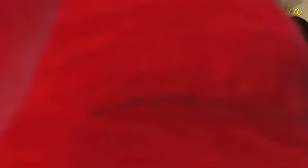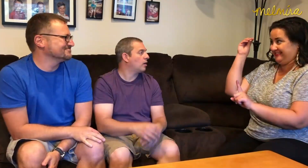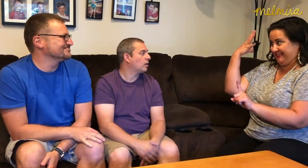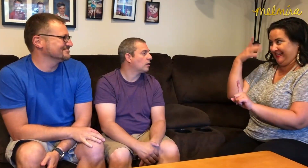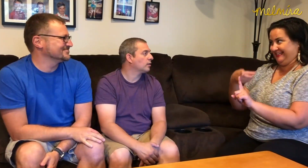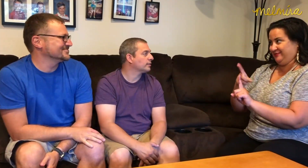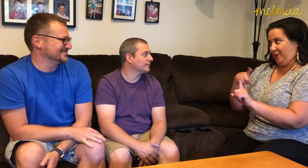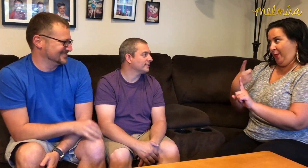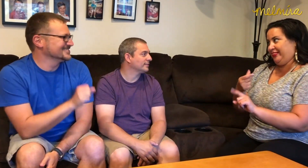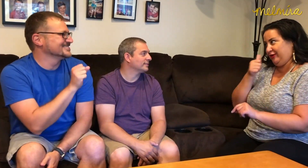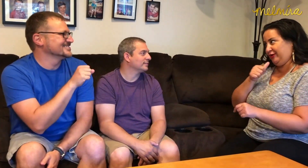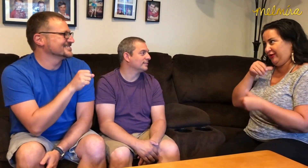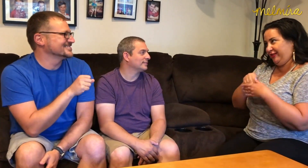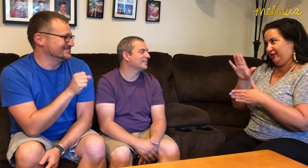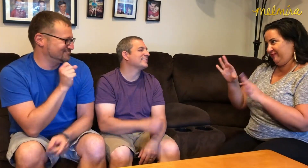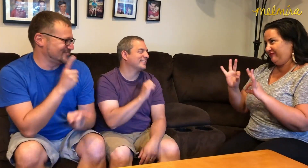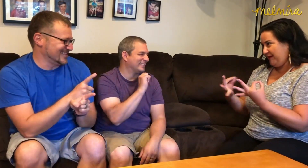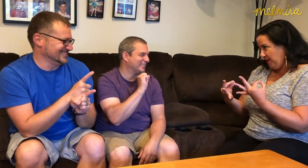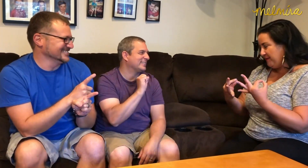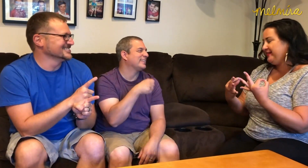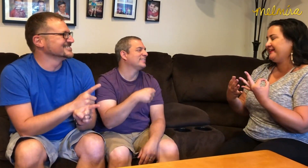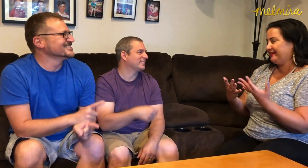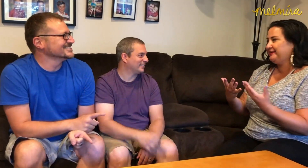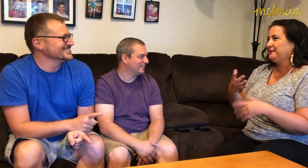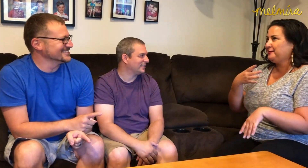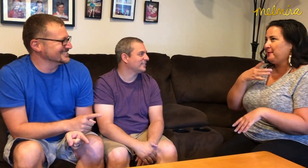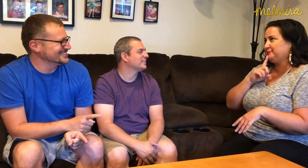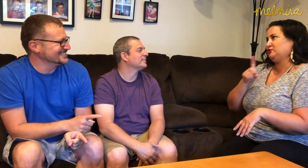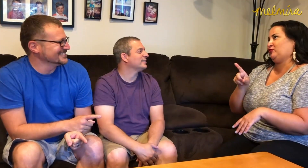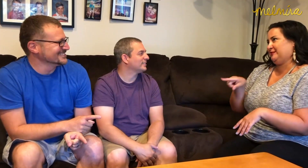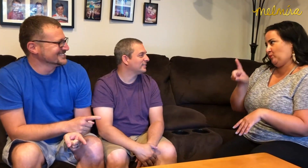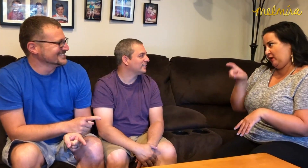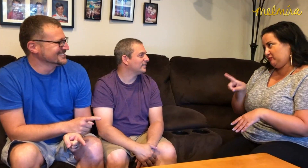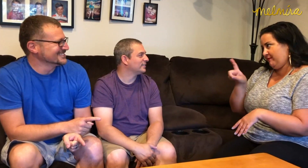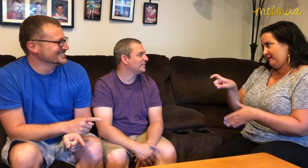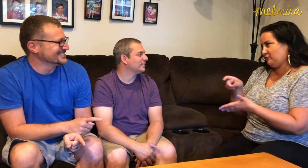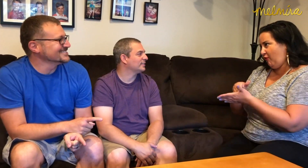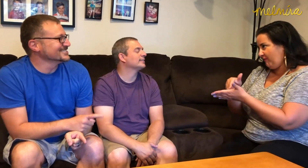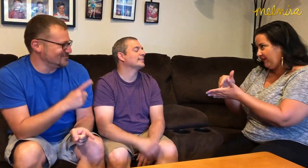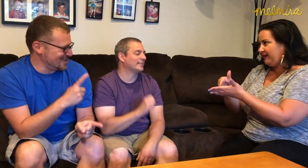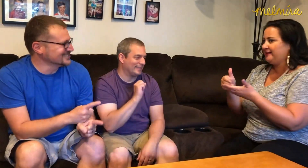S- is the only girl in your family, right? Yes. I'm sure you get asked this often,